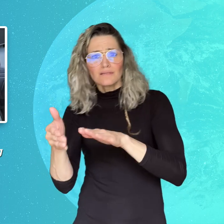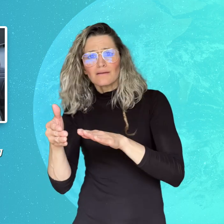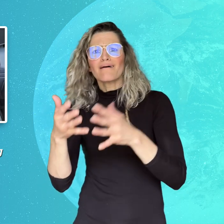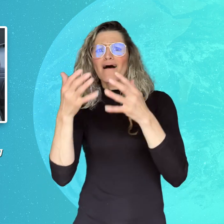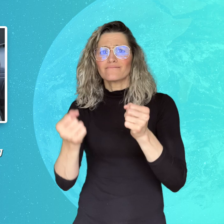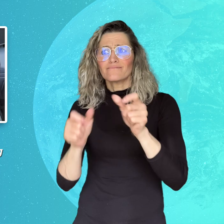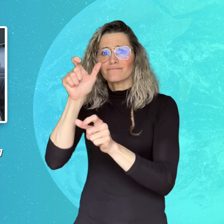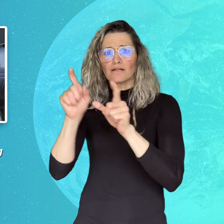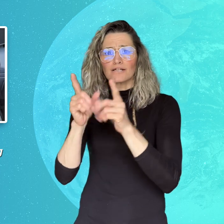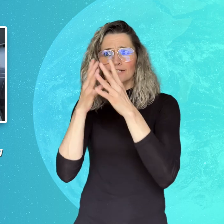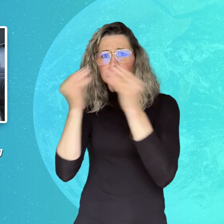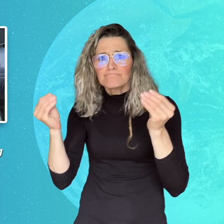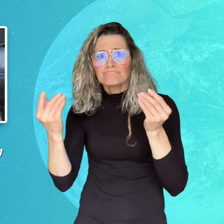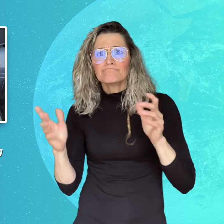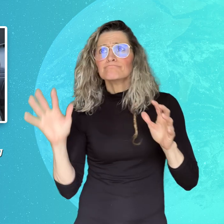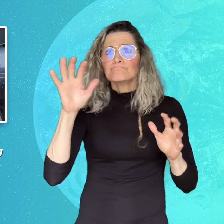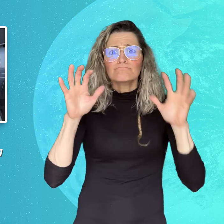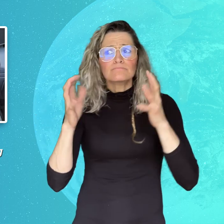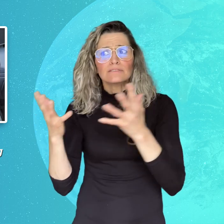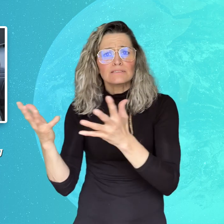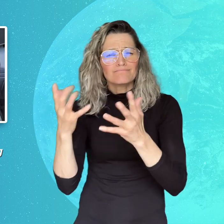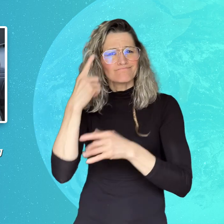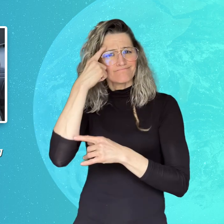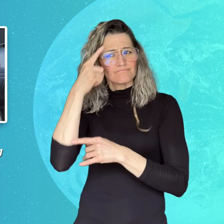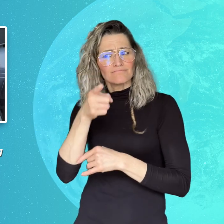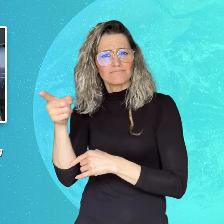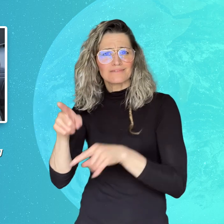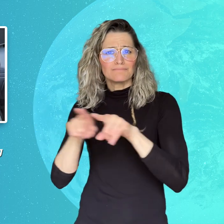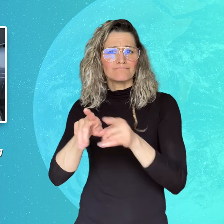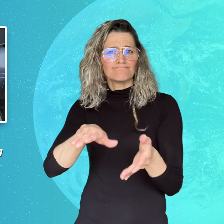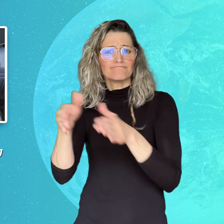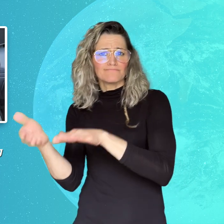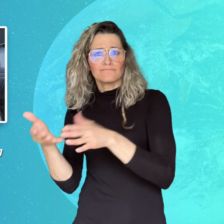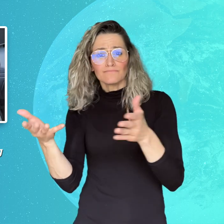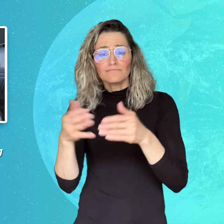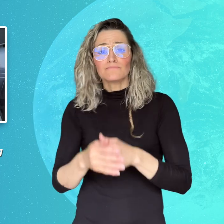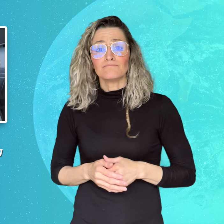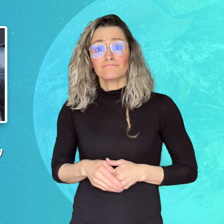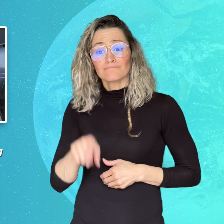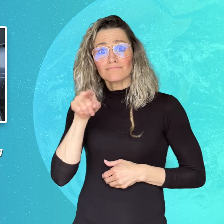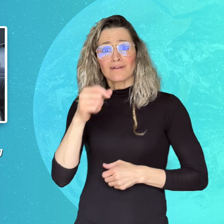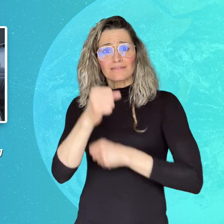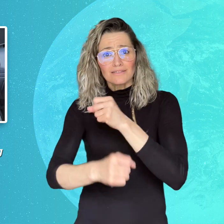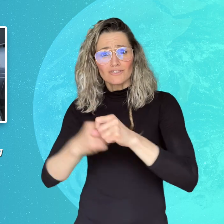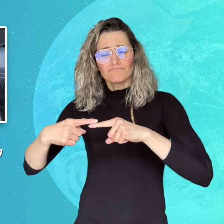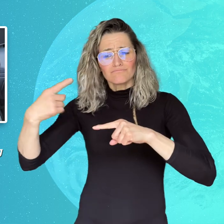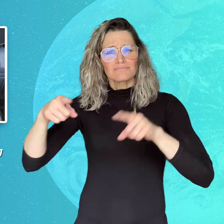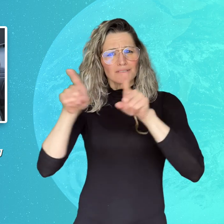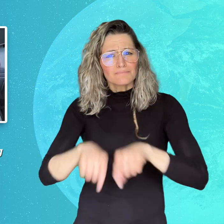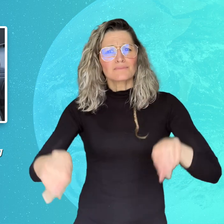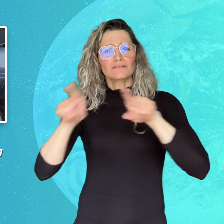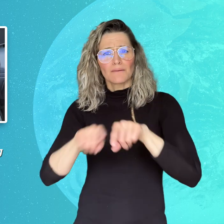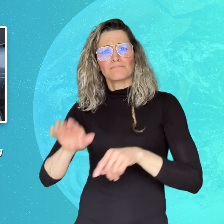The last days of May mark the end of each year’s Everest